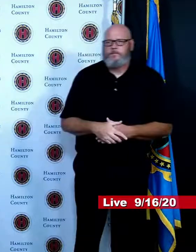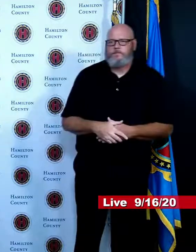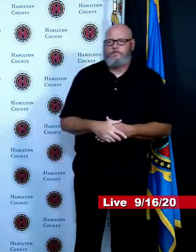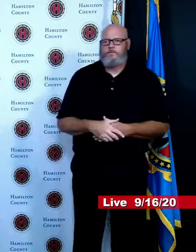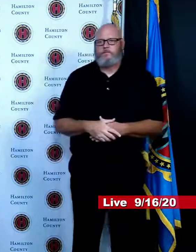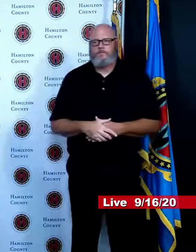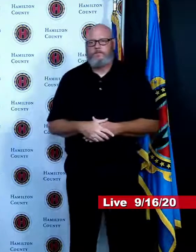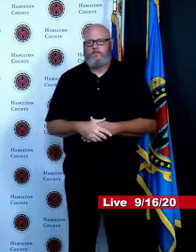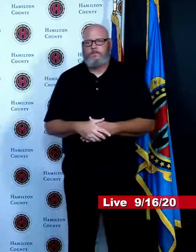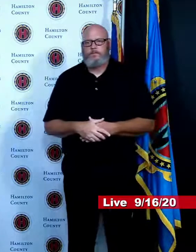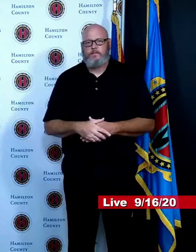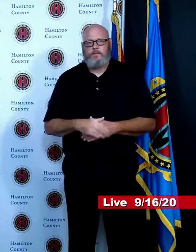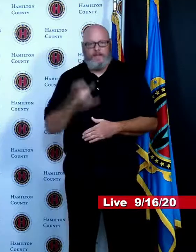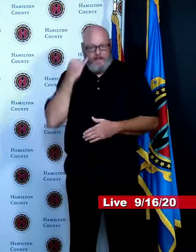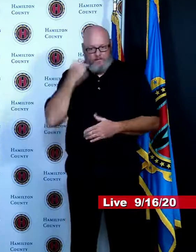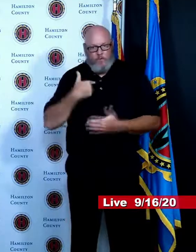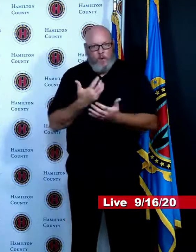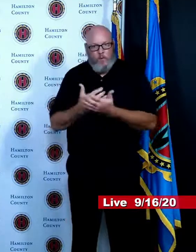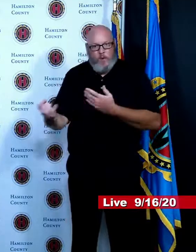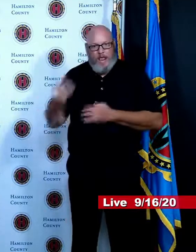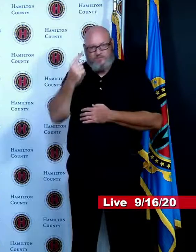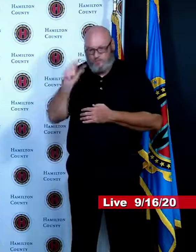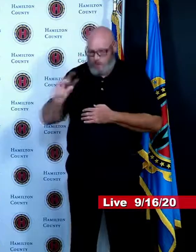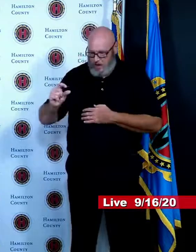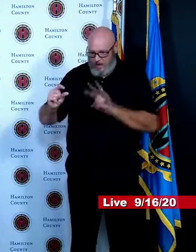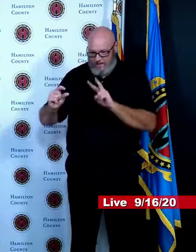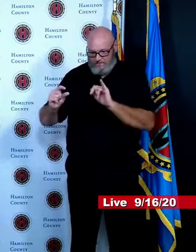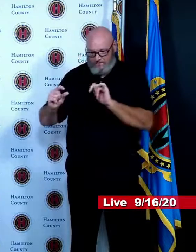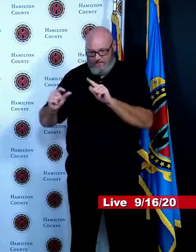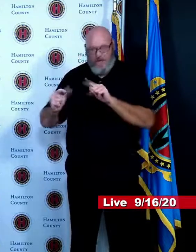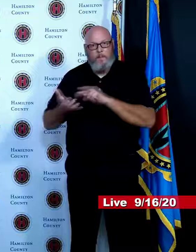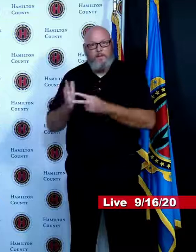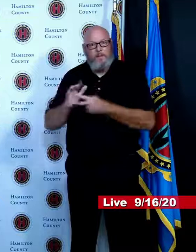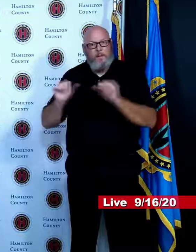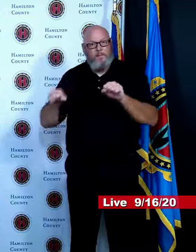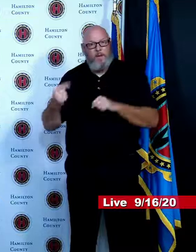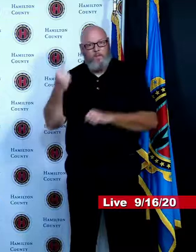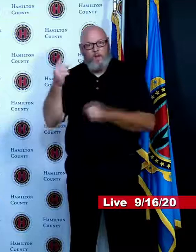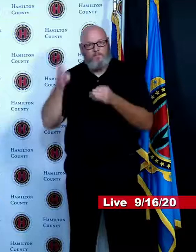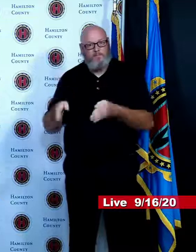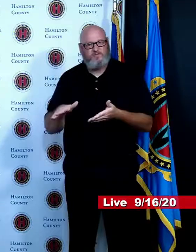reinforce so the pods the point of distribution